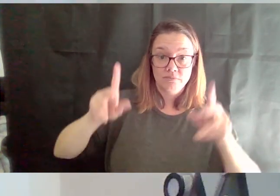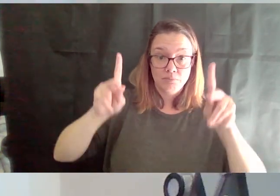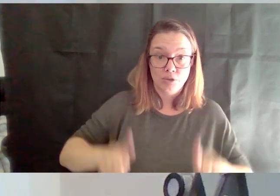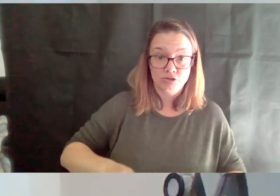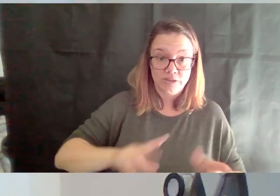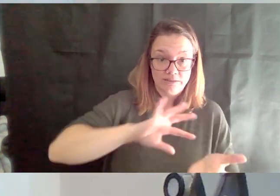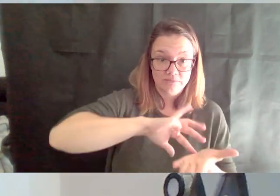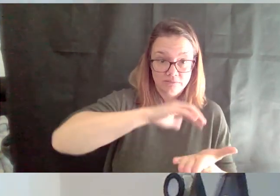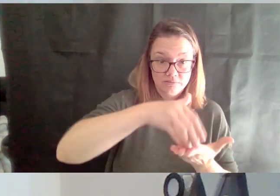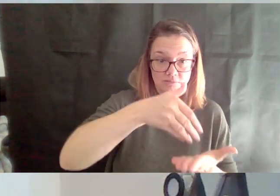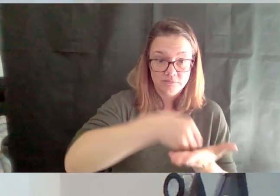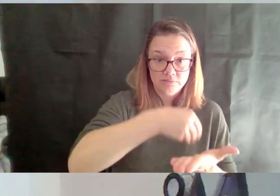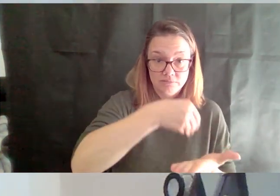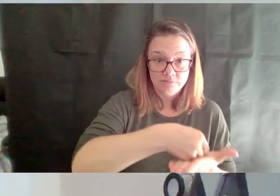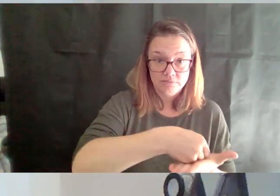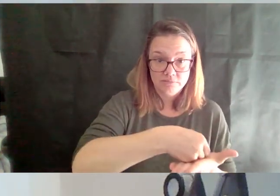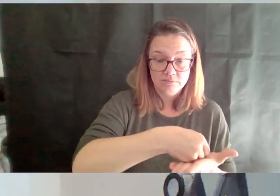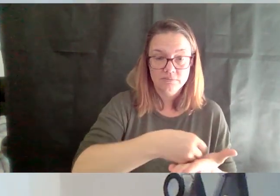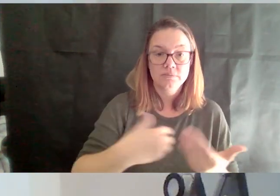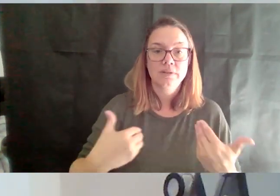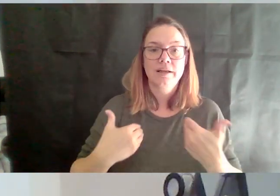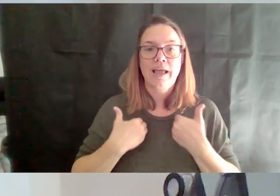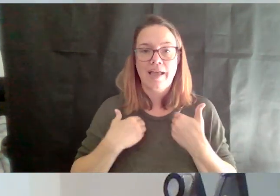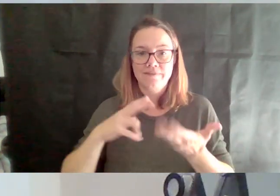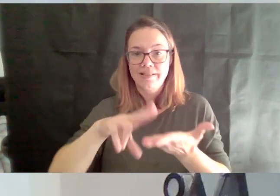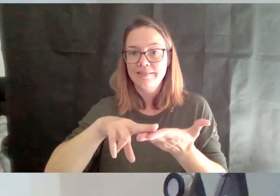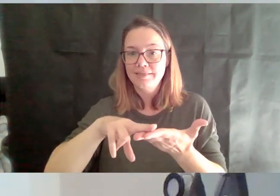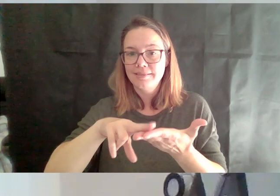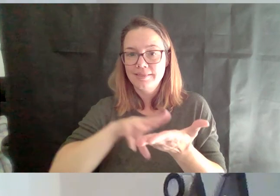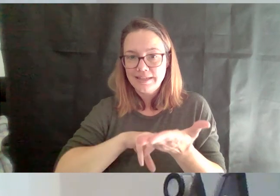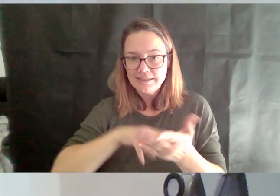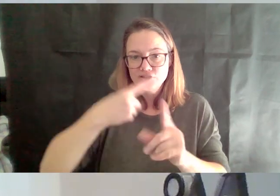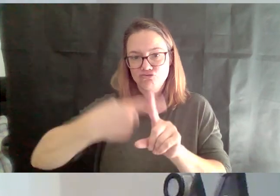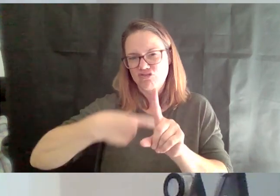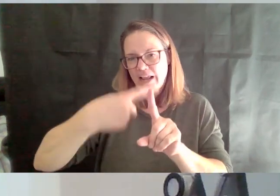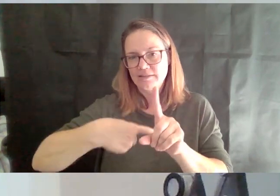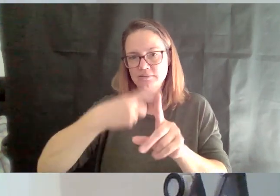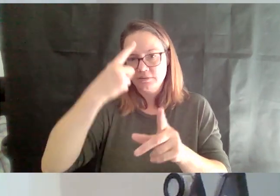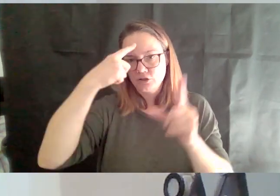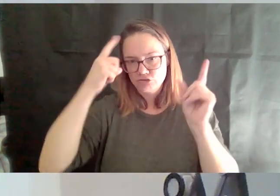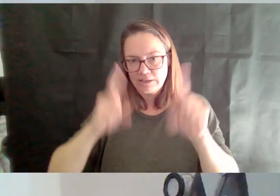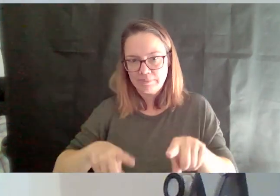and then we get the lease agreement for rent. See what the rent situation is.